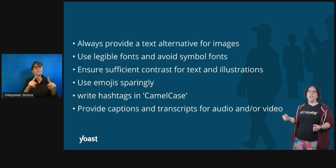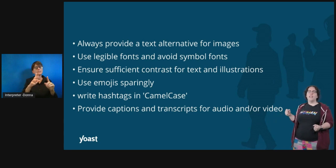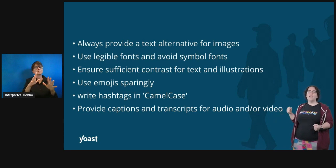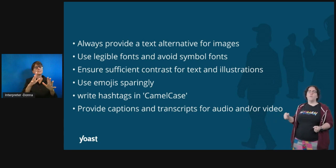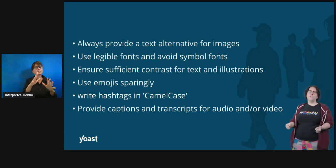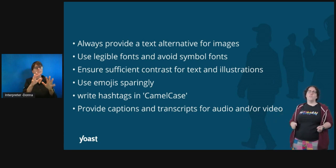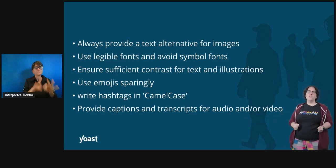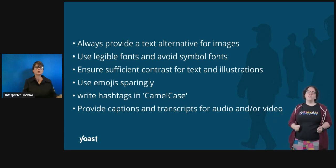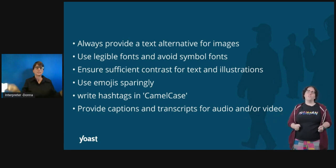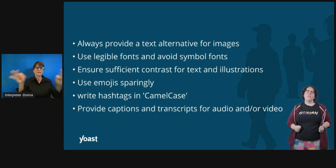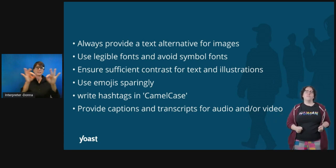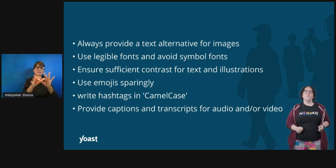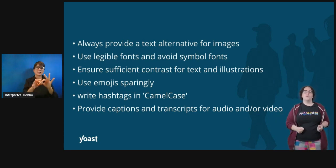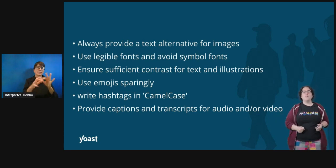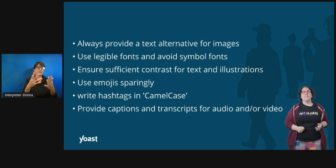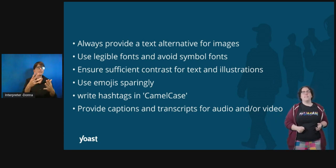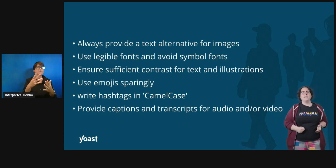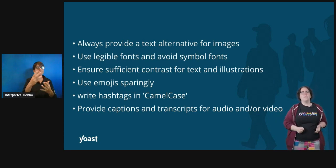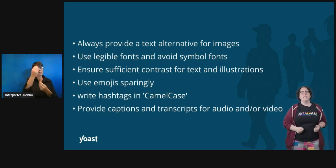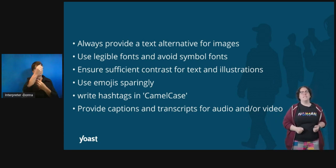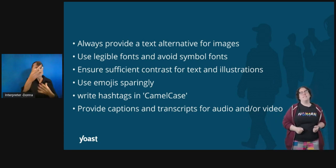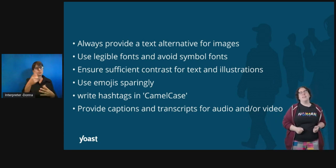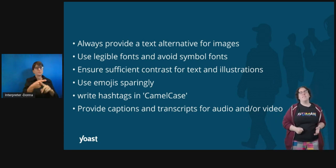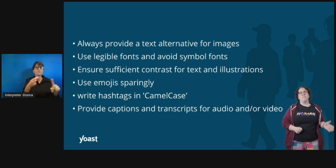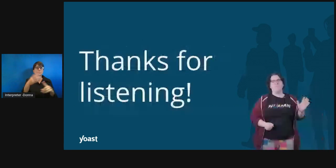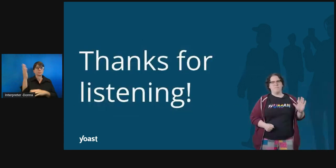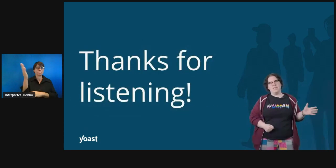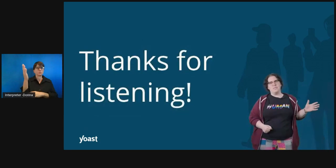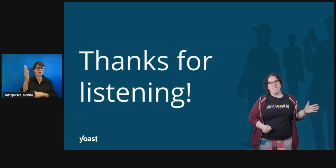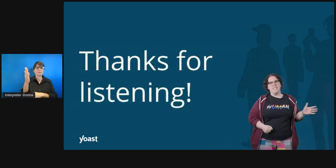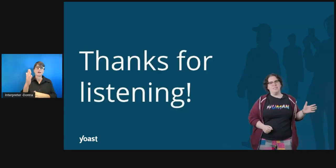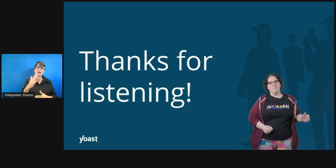and I hope you're enjoying the rest of the WordPress accessibility today. Thanks for listening.